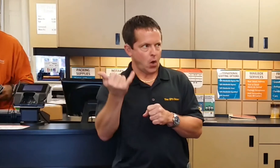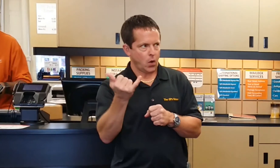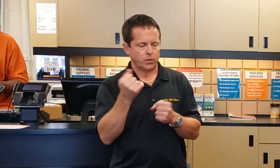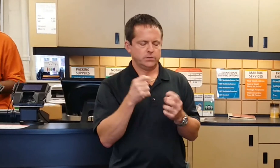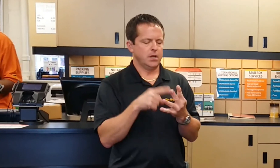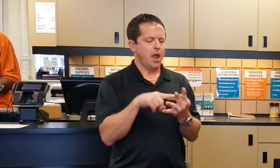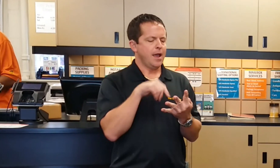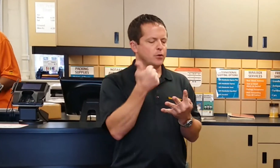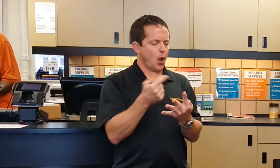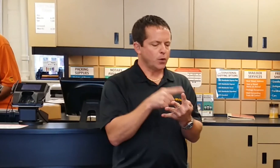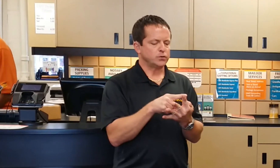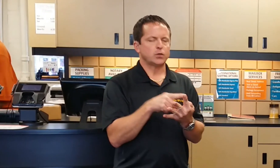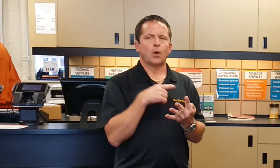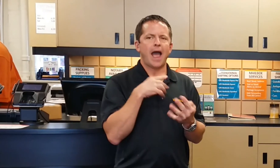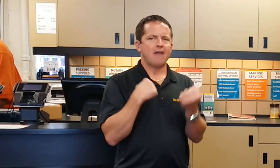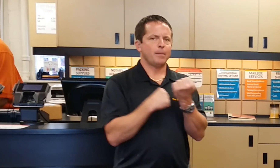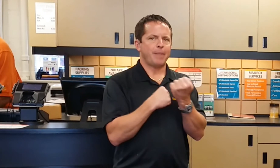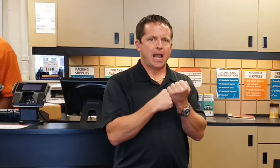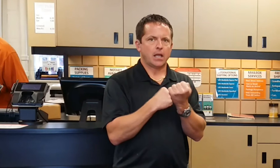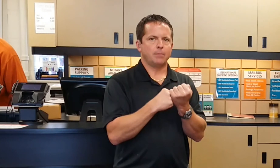So I can make calls out and